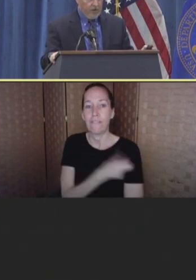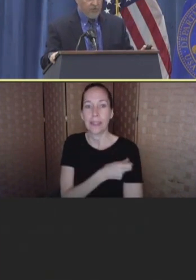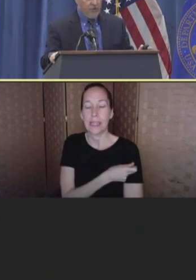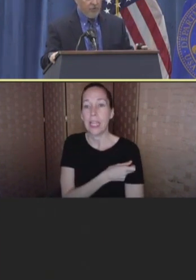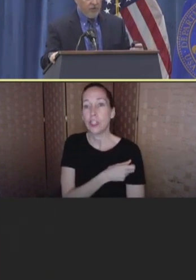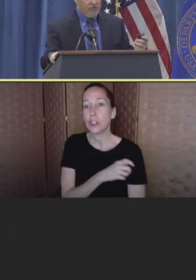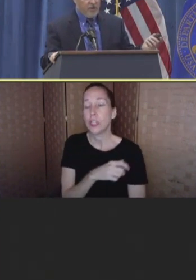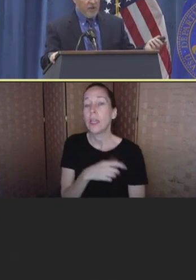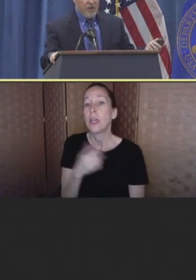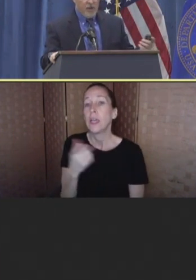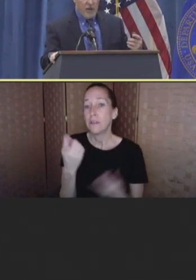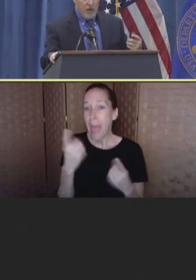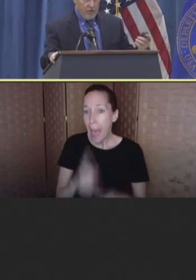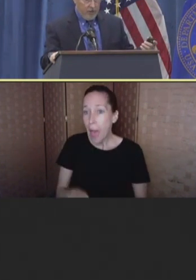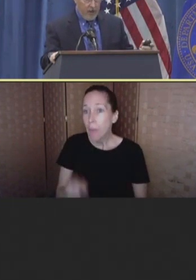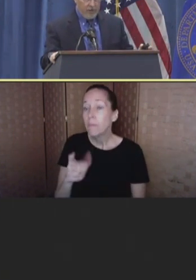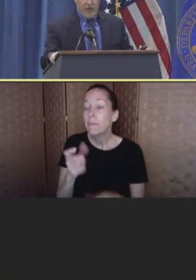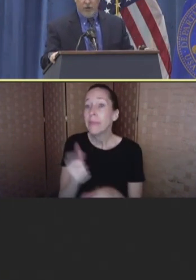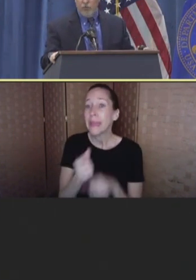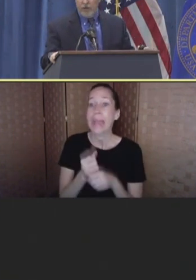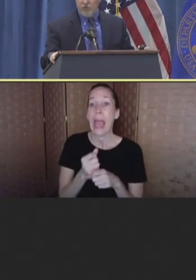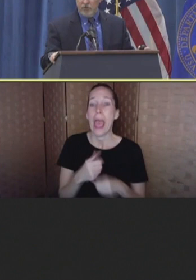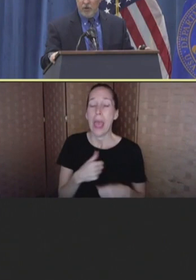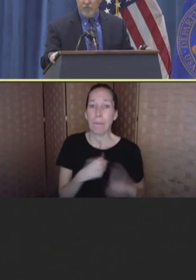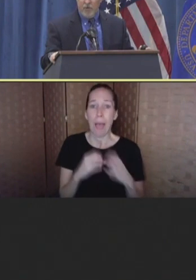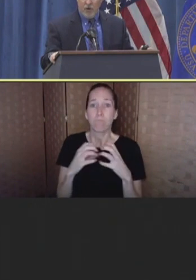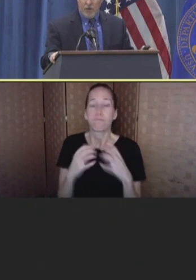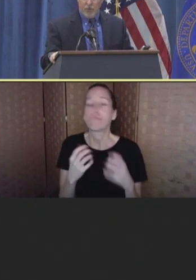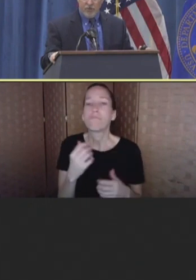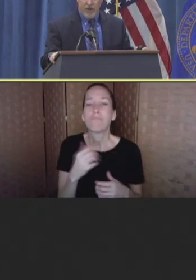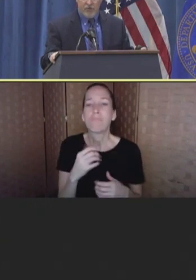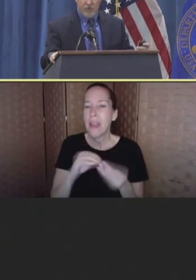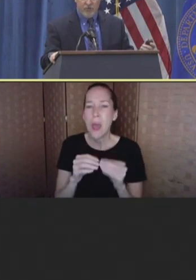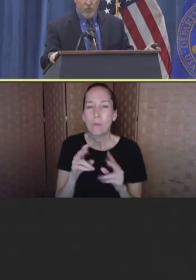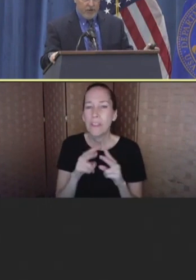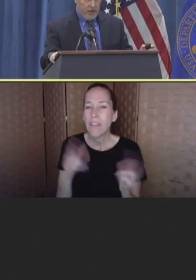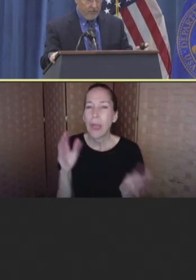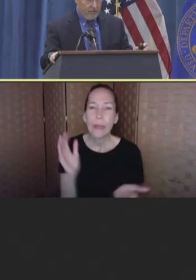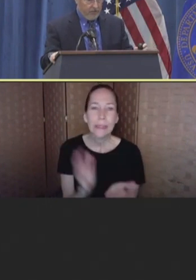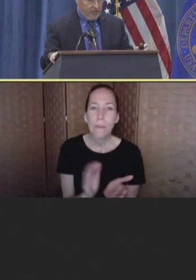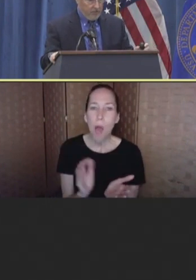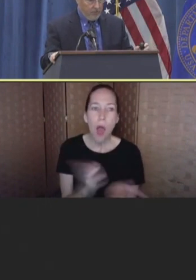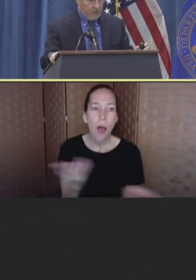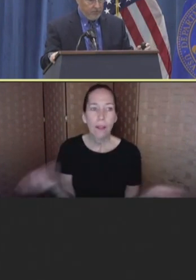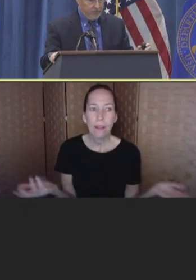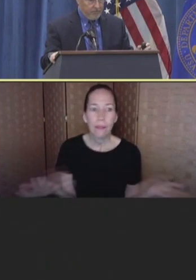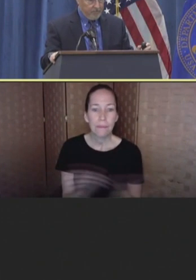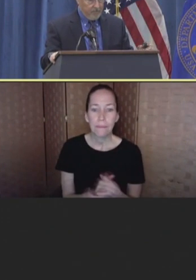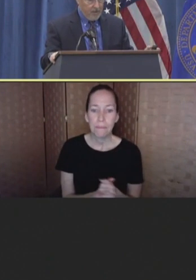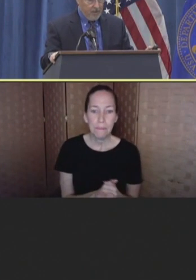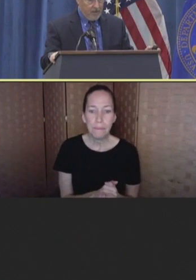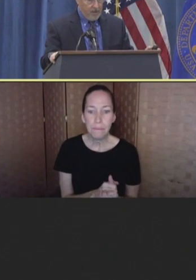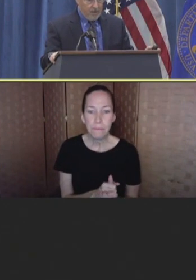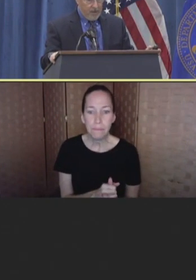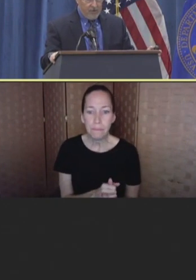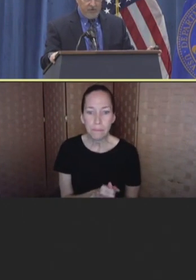And so these calculated rates are going -- are imprecise. You see why confidence intervals.